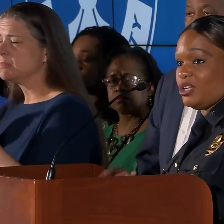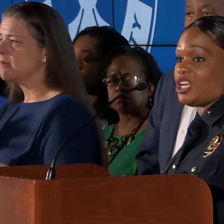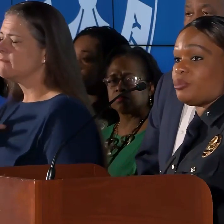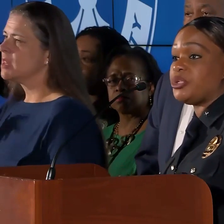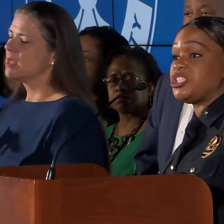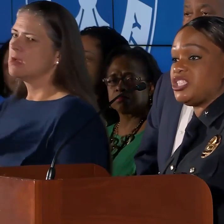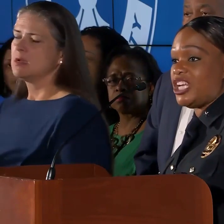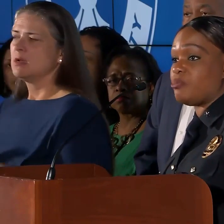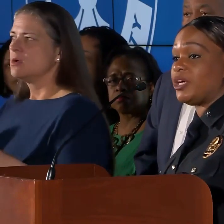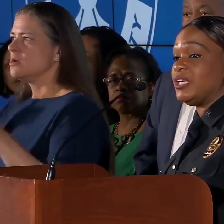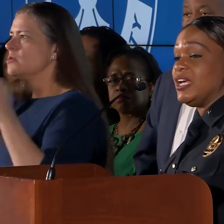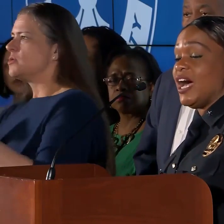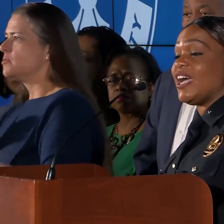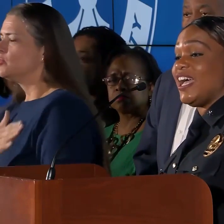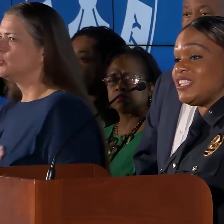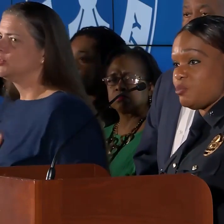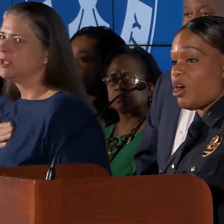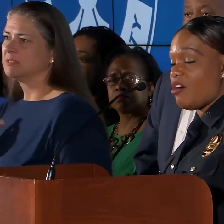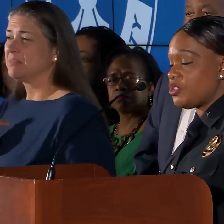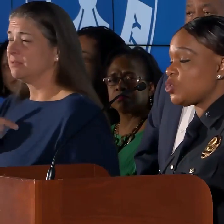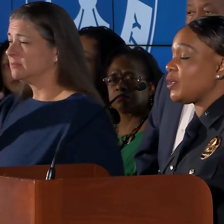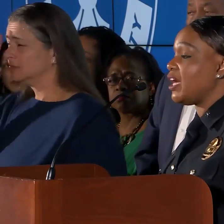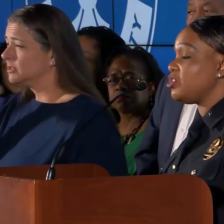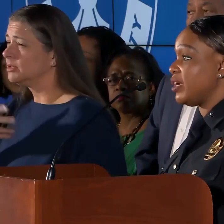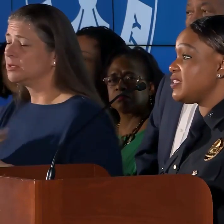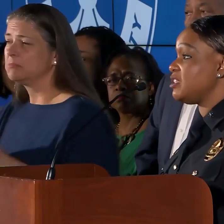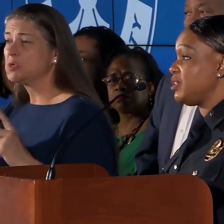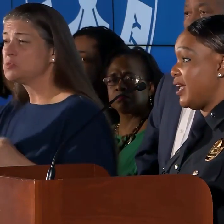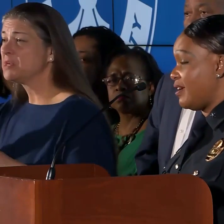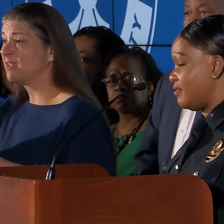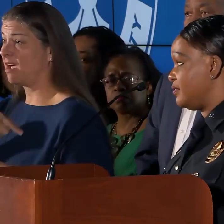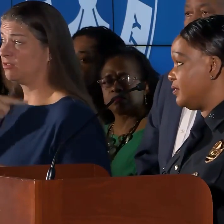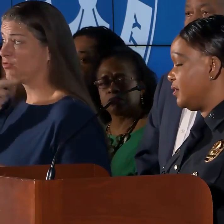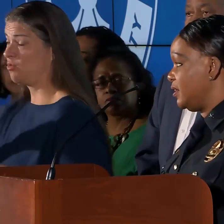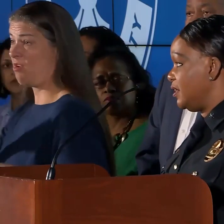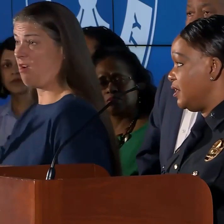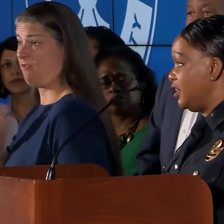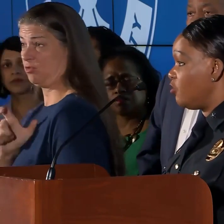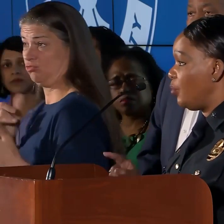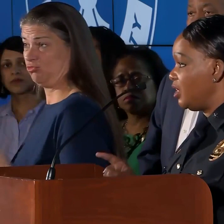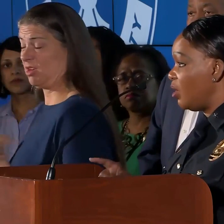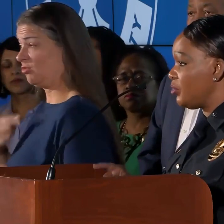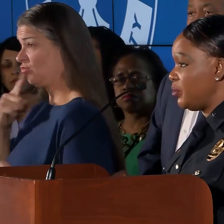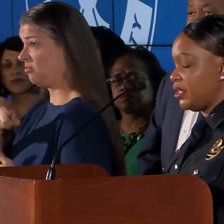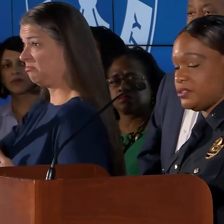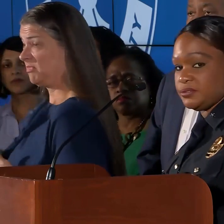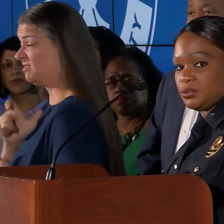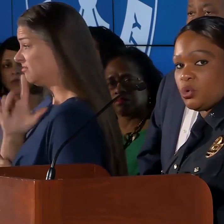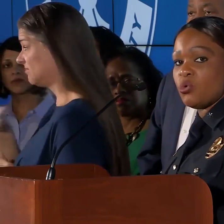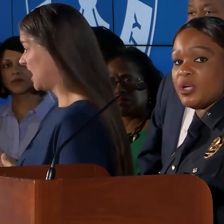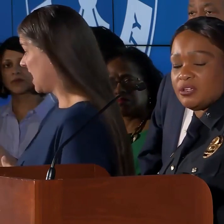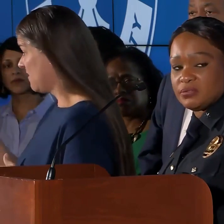not appreciated. But I asked my officers when I addressed them today, if we don't do it, who will?